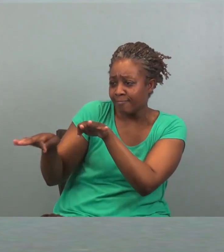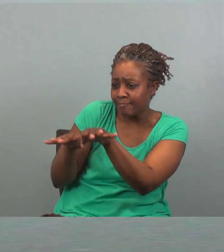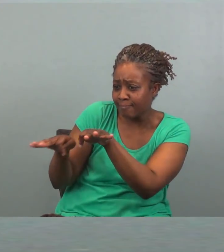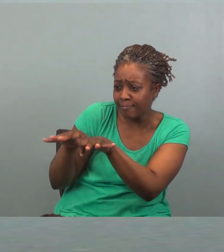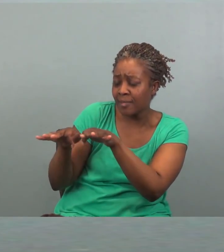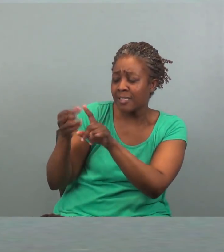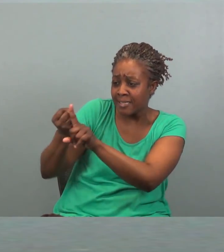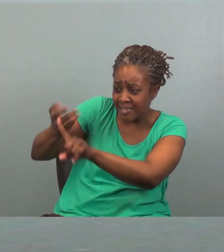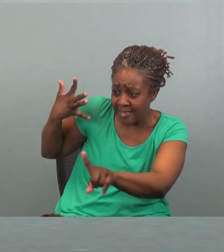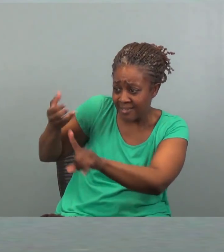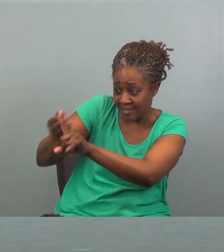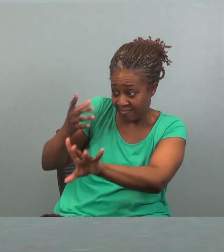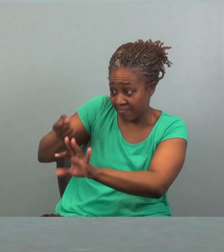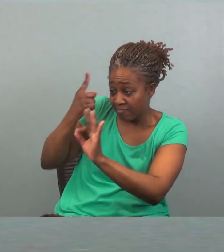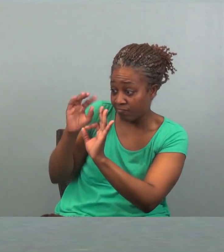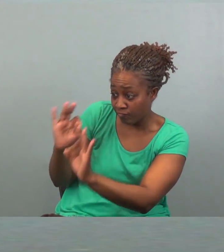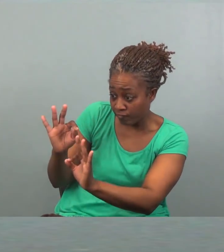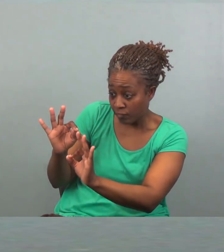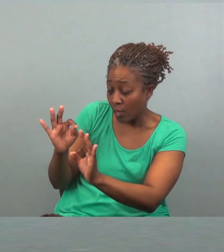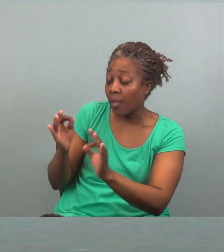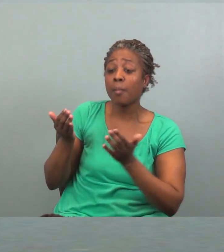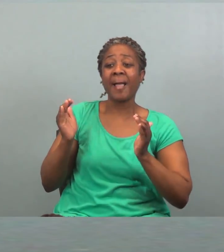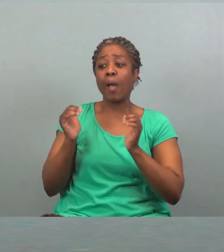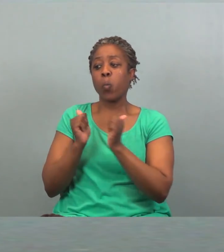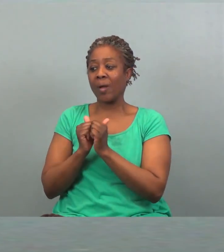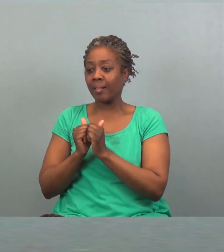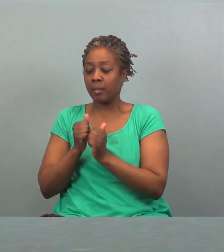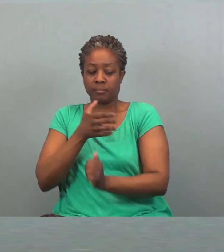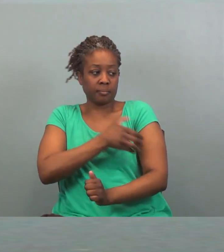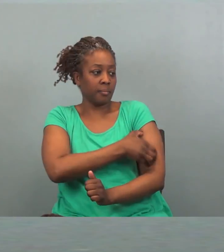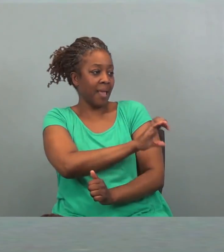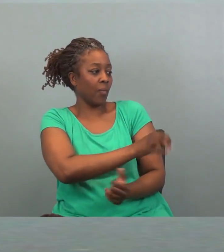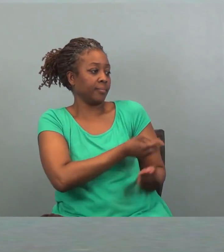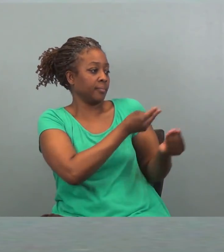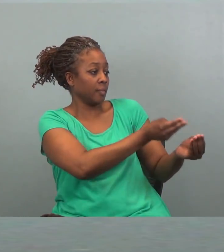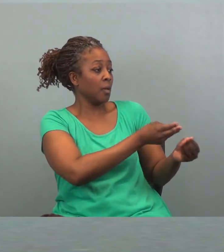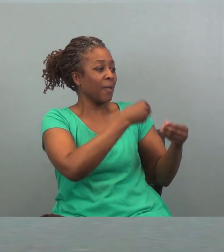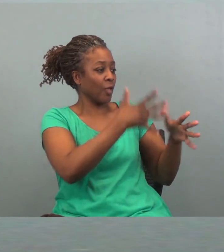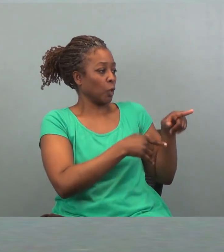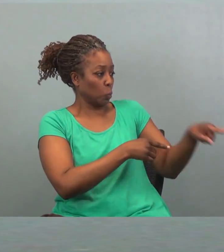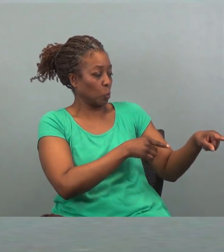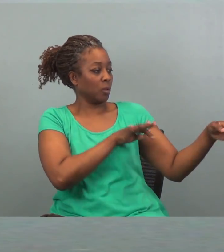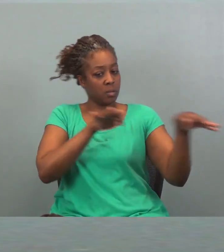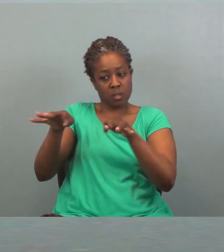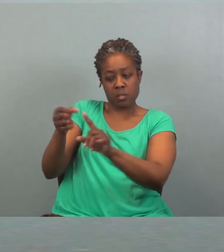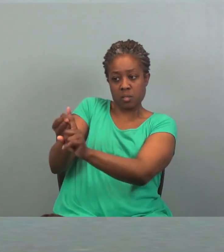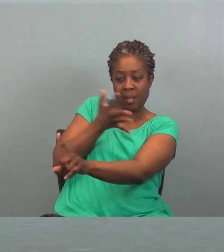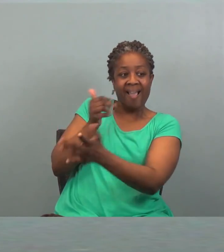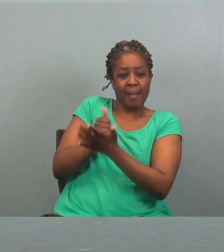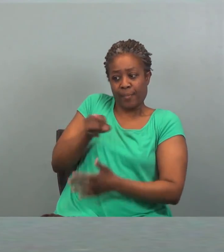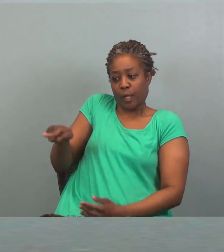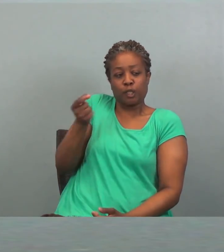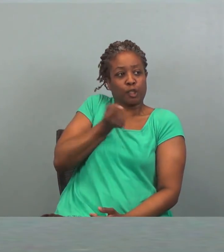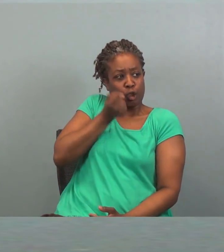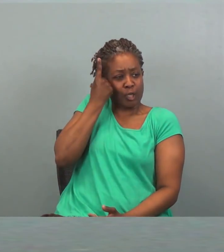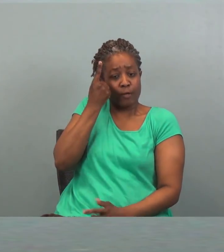of terminology and concepts to provide within your interpretation to the Deaf client, while at the same time balancing when to step back and have the provider to take on the responsibility of